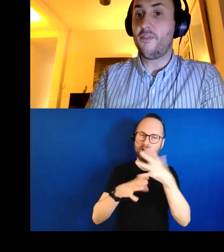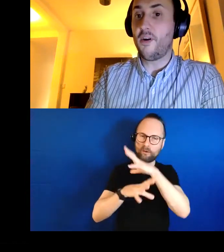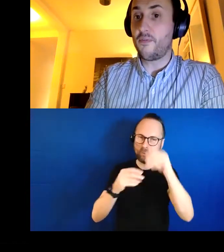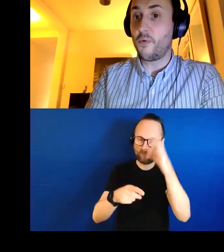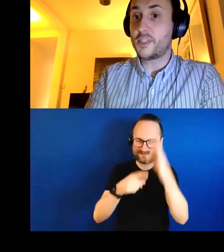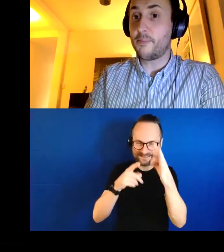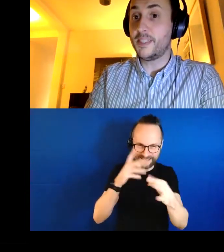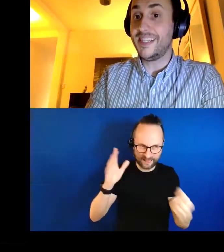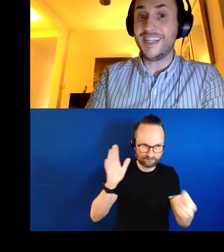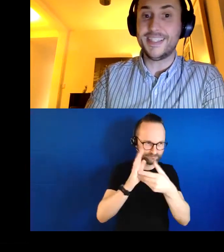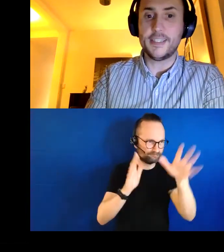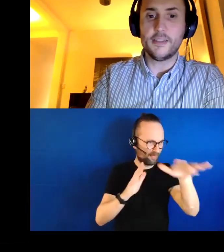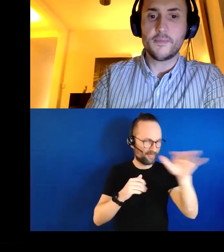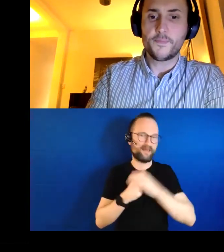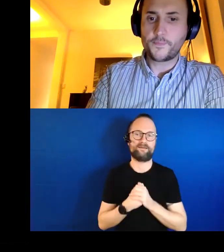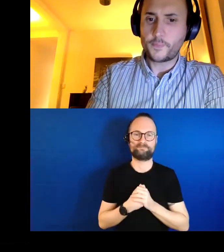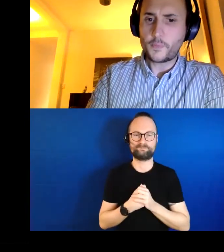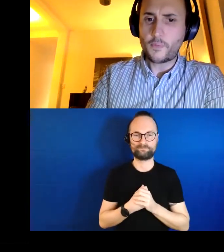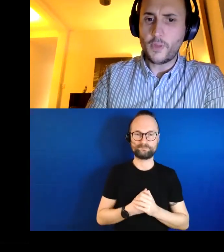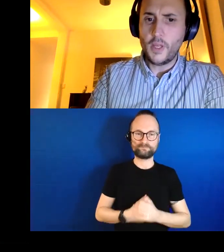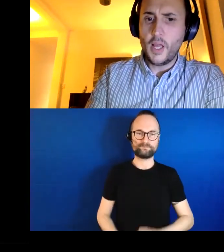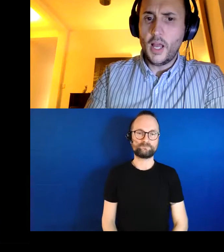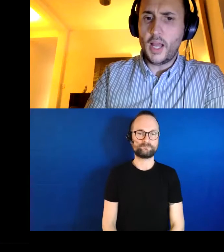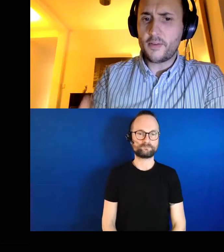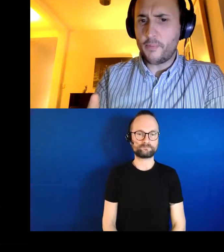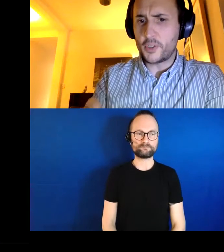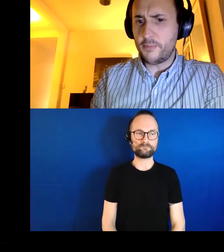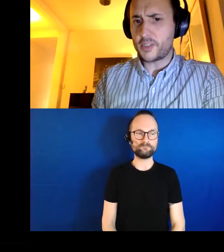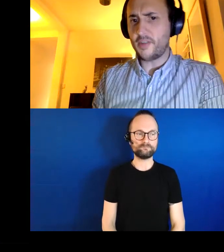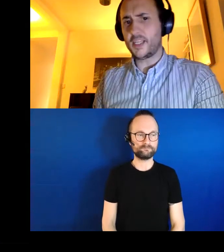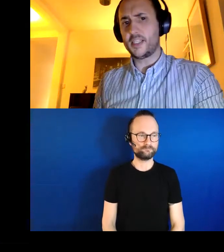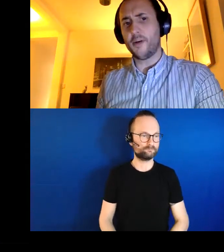And then the third part is what happened?